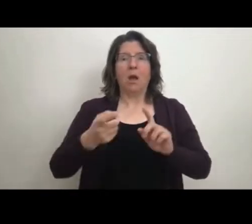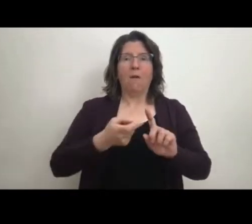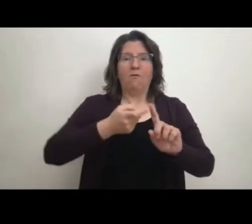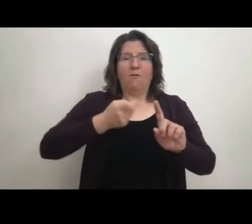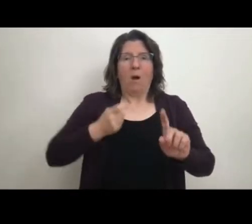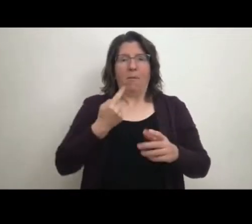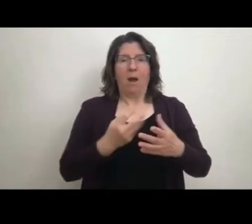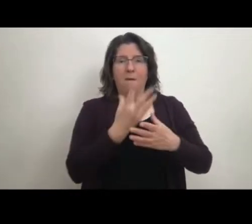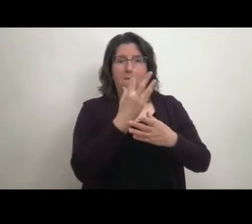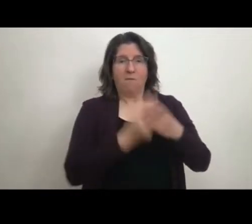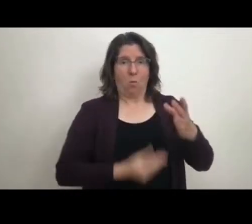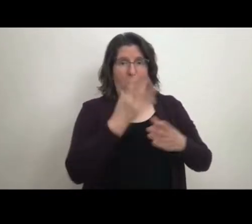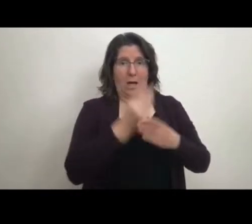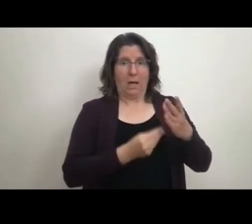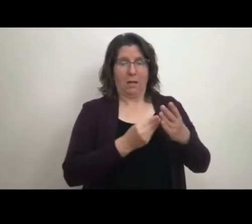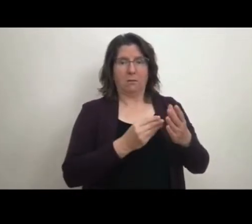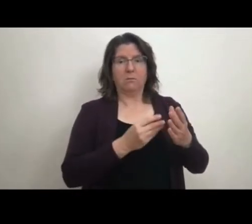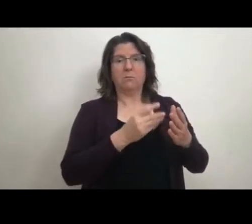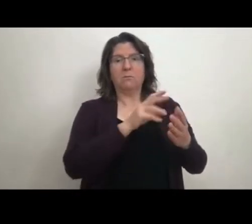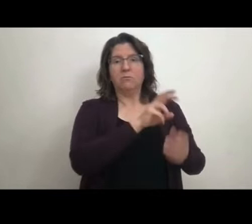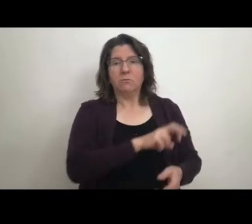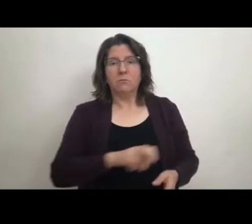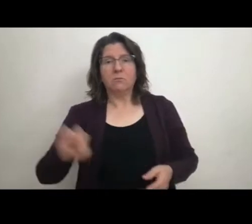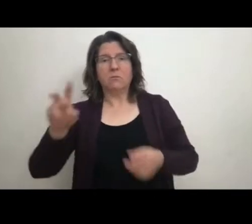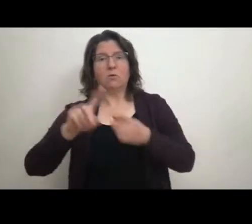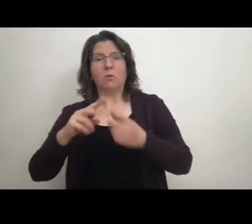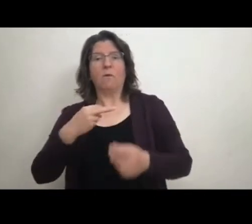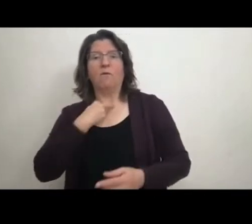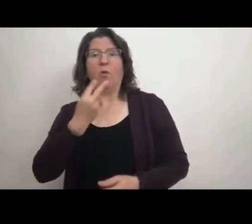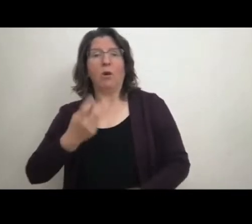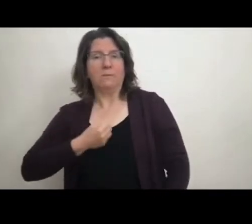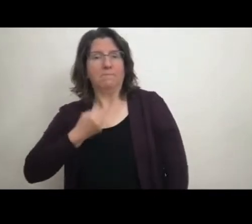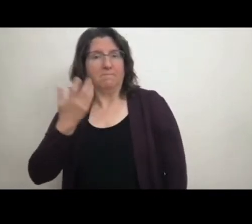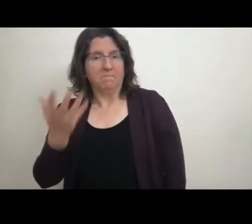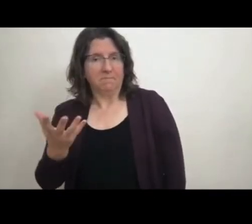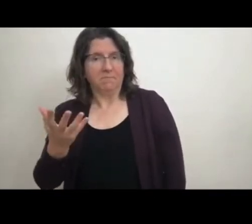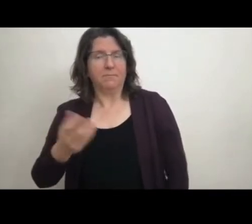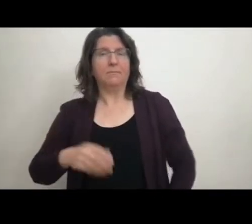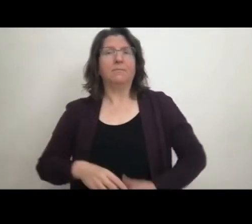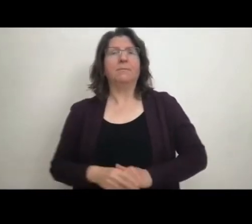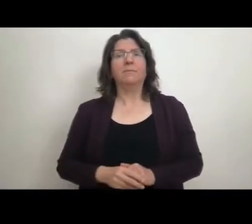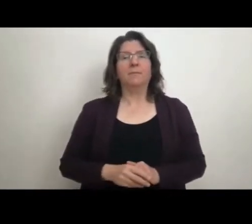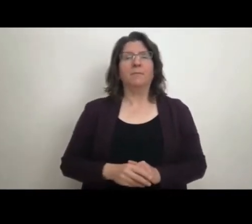The title of this talk is "From the Void to the Voice."